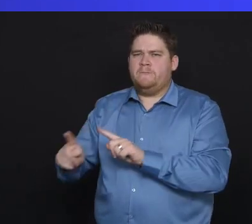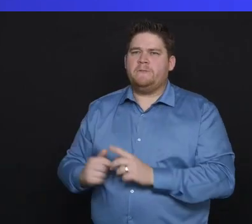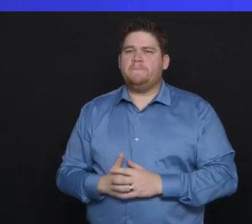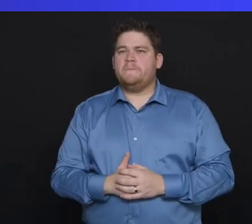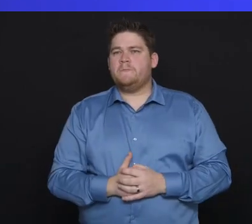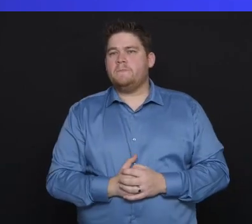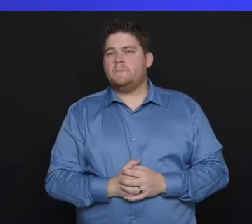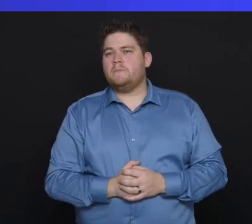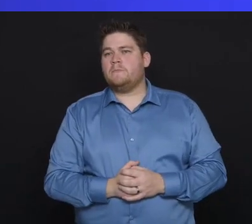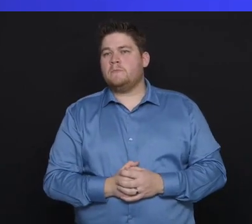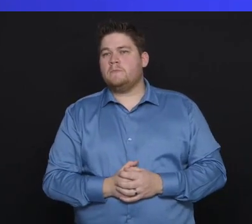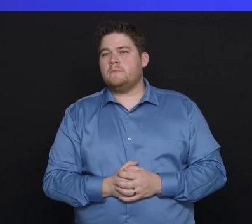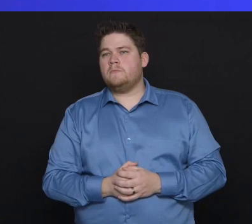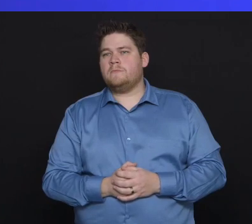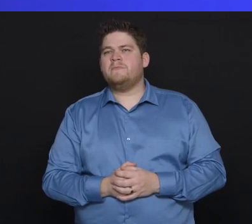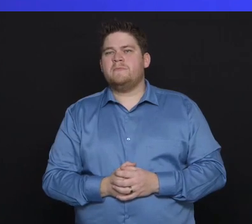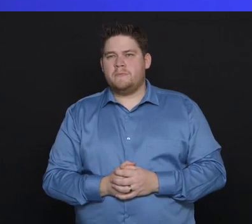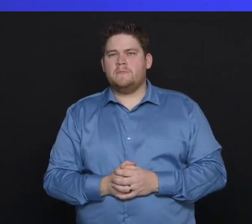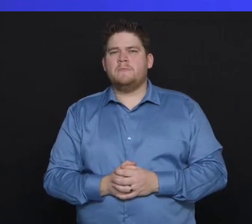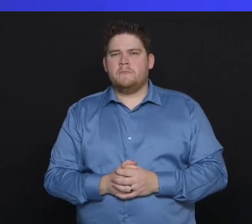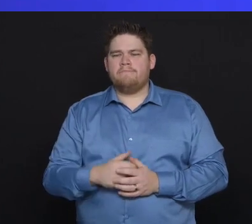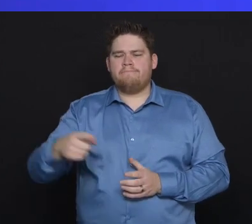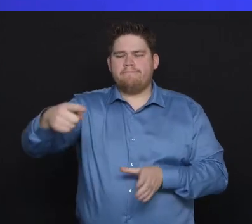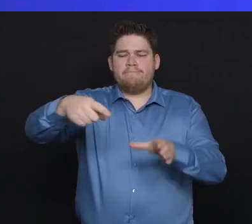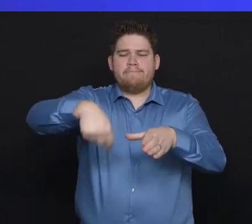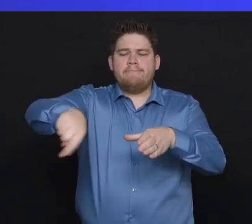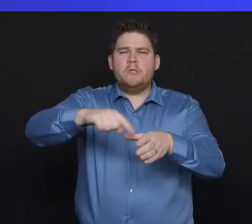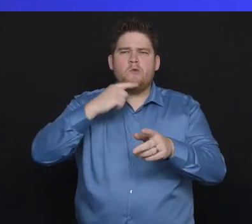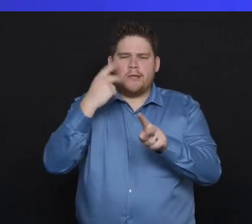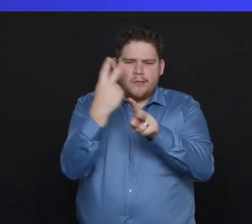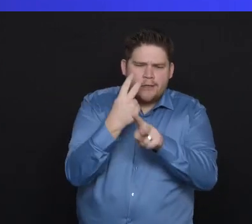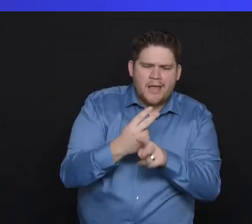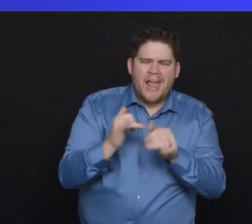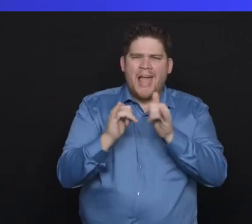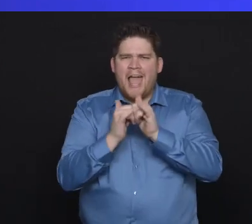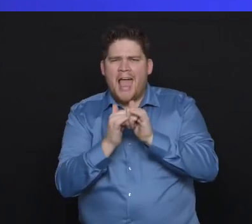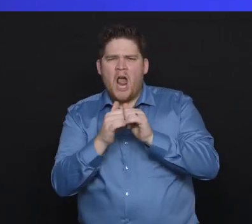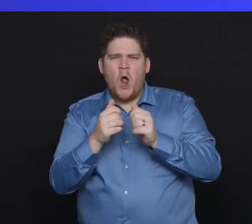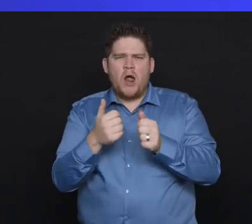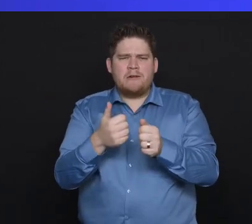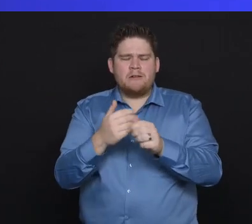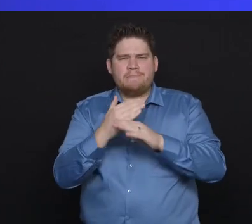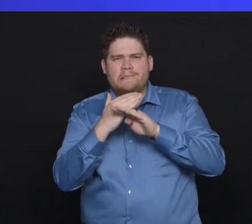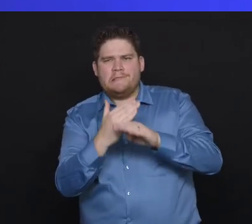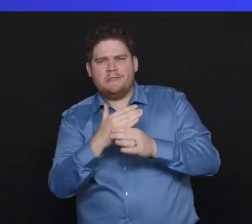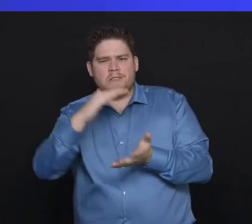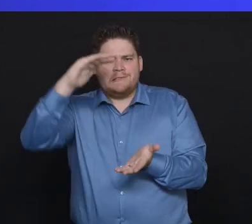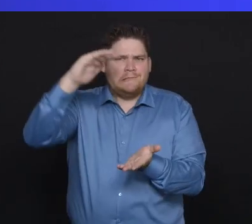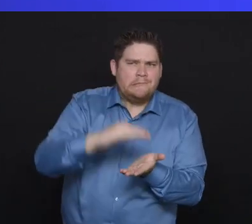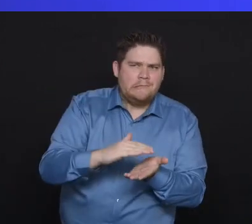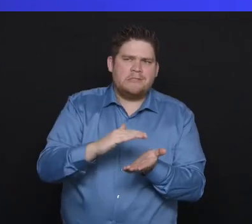us to take on. There is a reason for those changes and we need to do better and make sure we are communicating